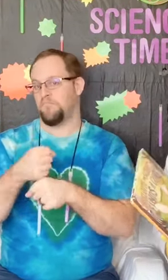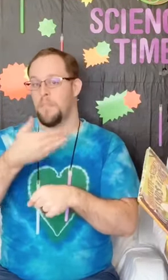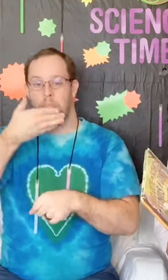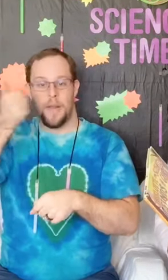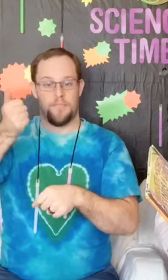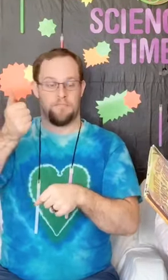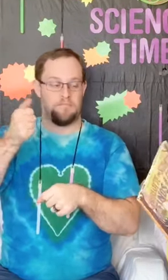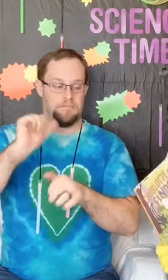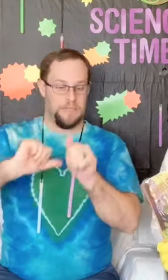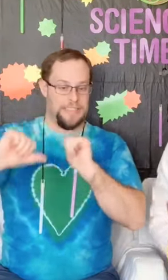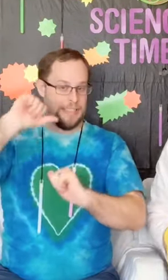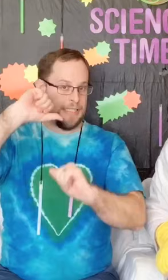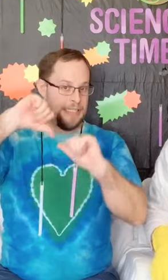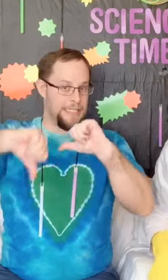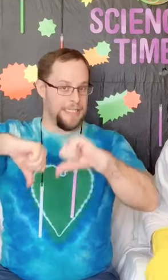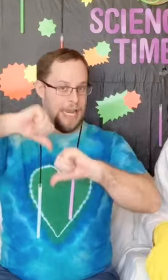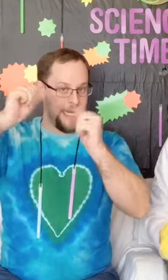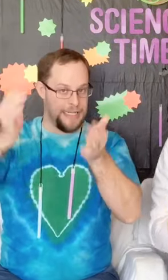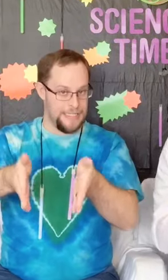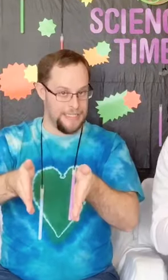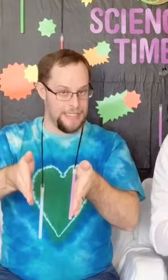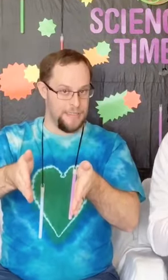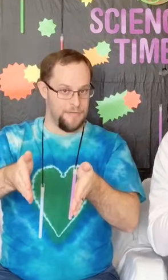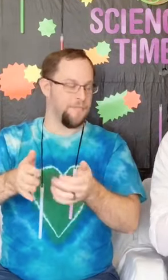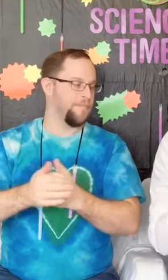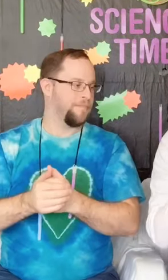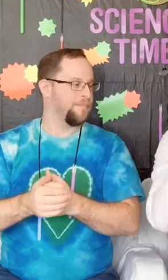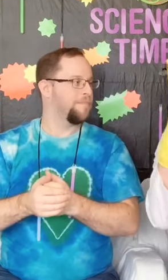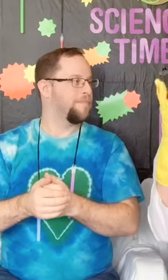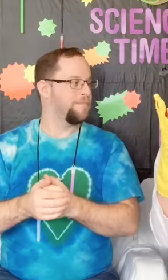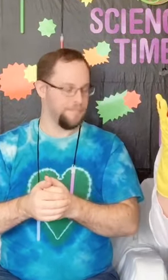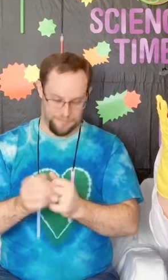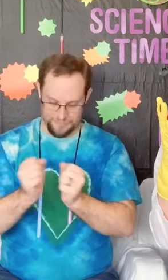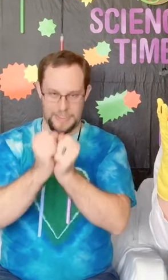do. That's why we learned...so we did, of course an explosion, today.